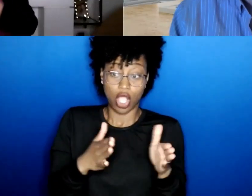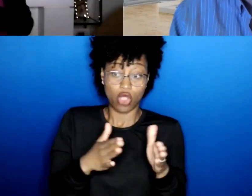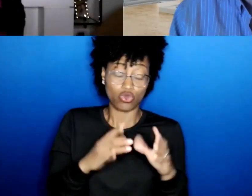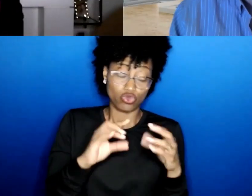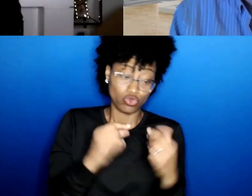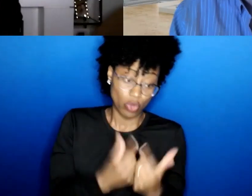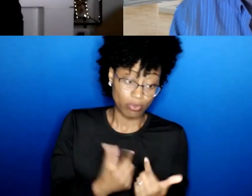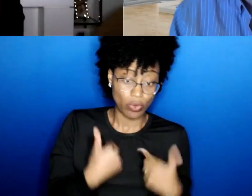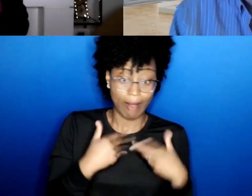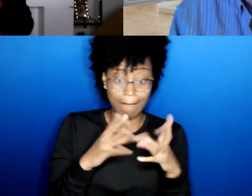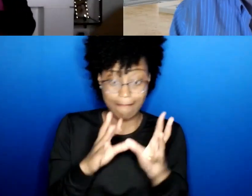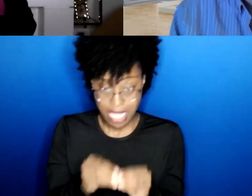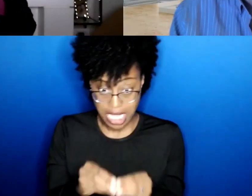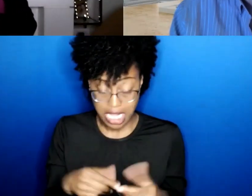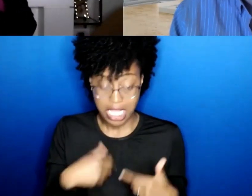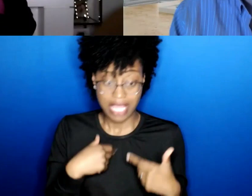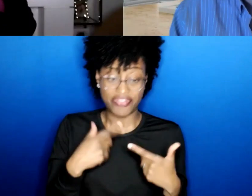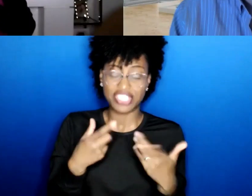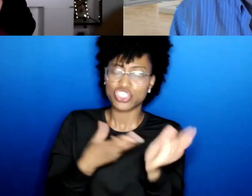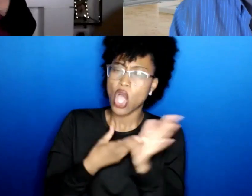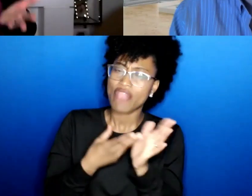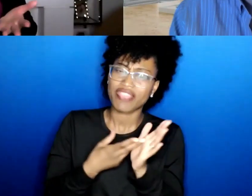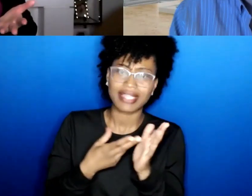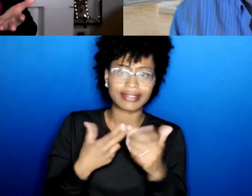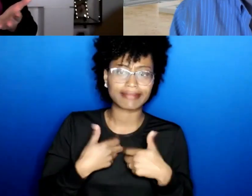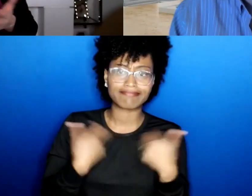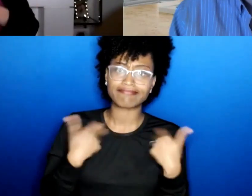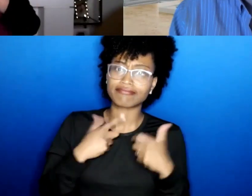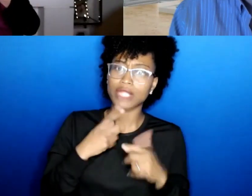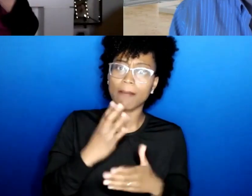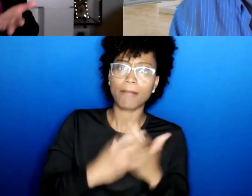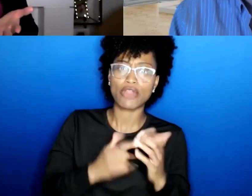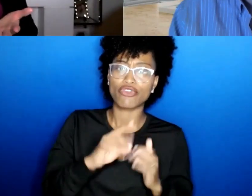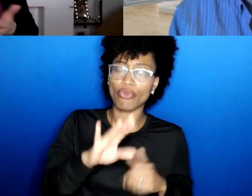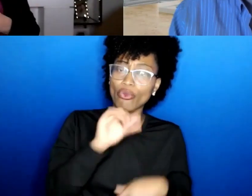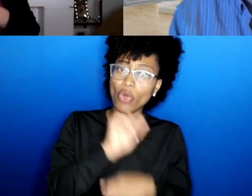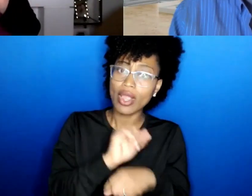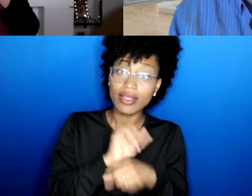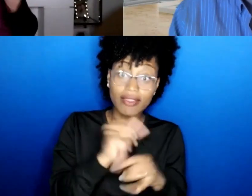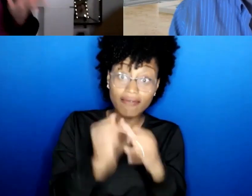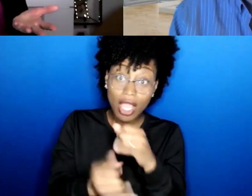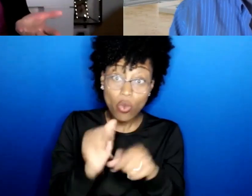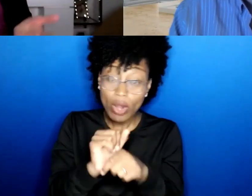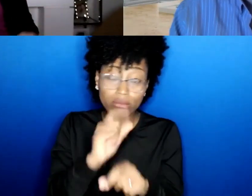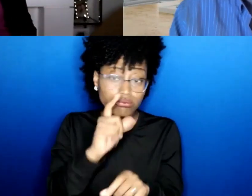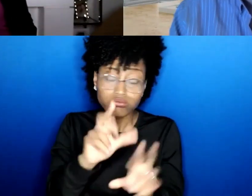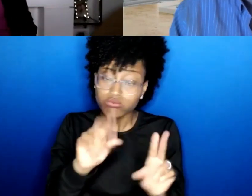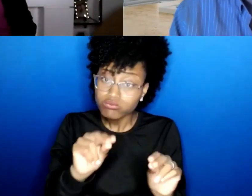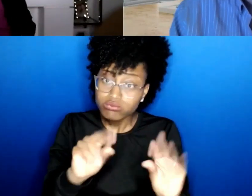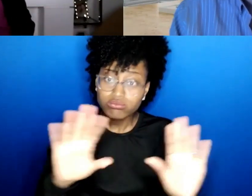of your work. Early. It is not the final work, it is your work, you continue to all network,